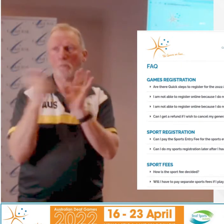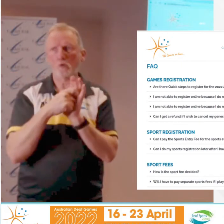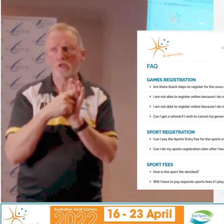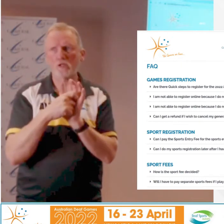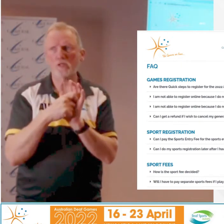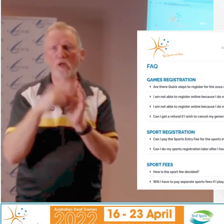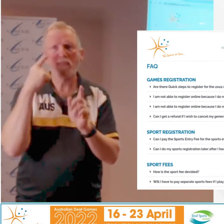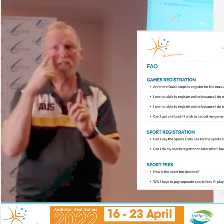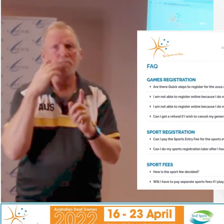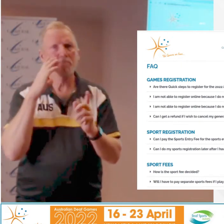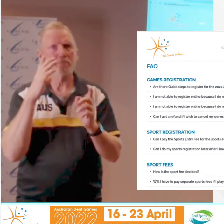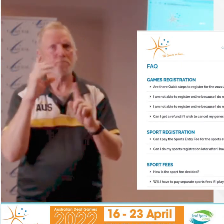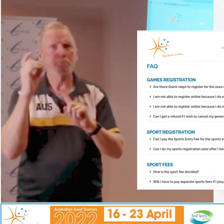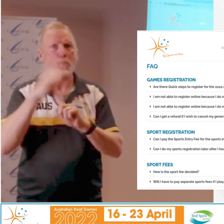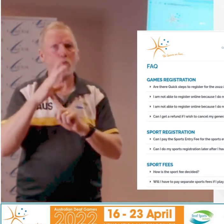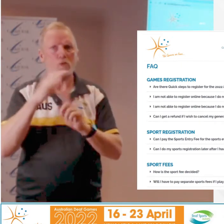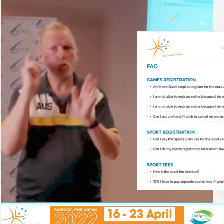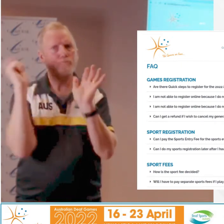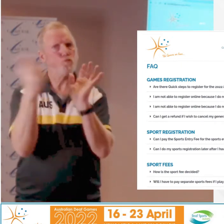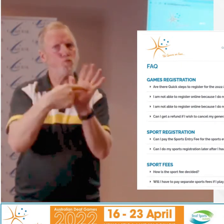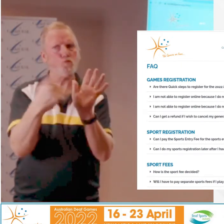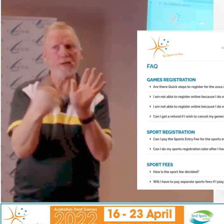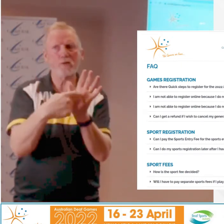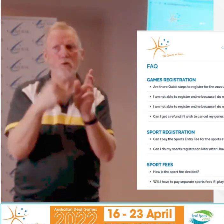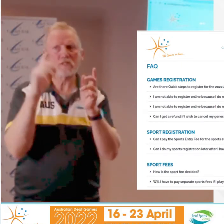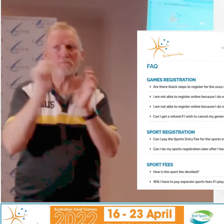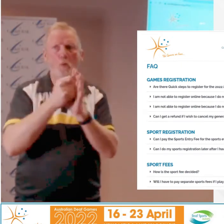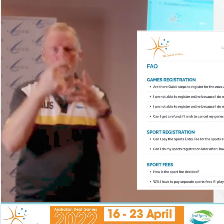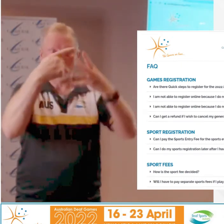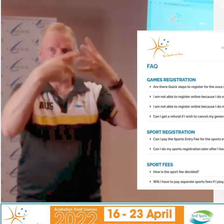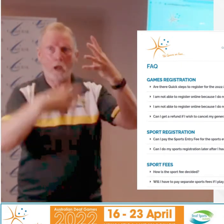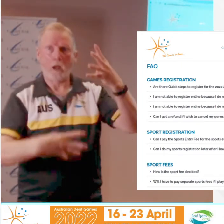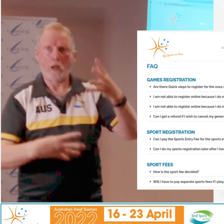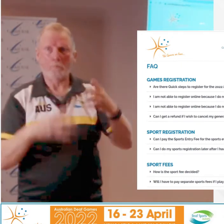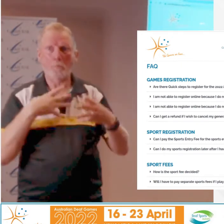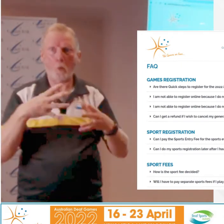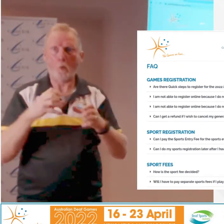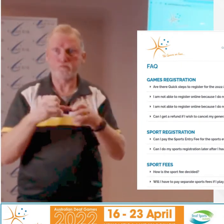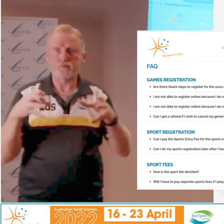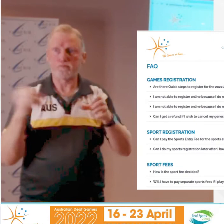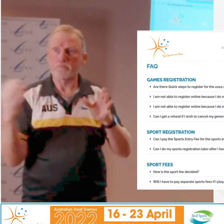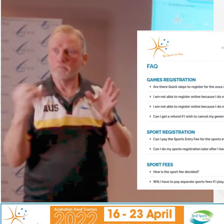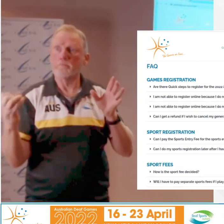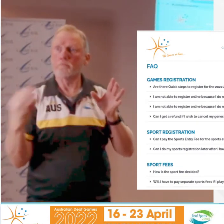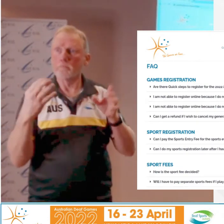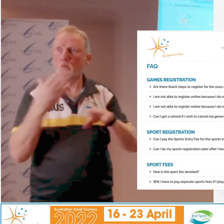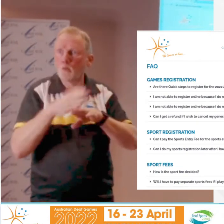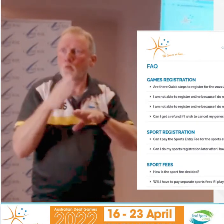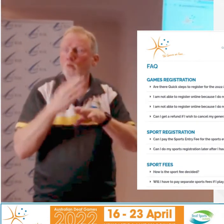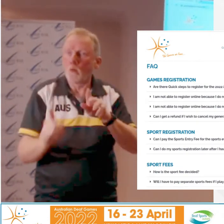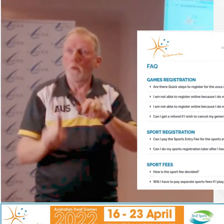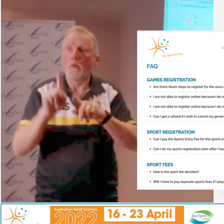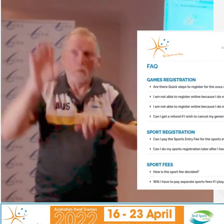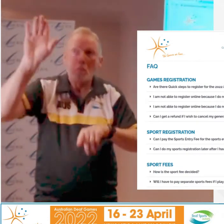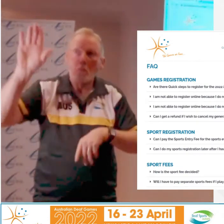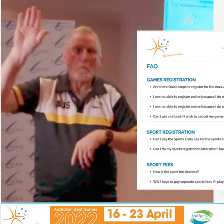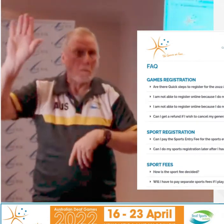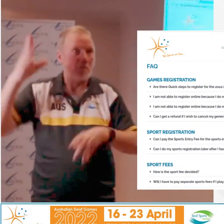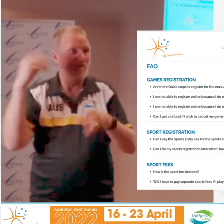the next important part that you should look at when you're on our website this is sponsored and we're adding to that all the time